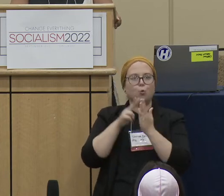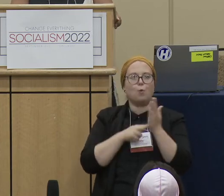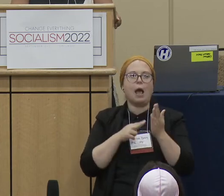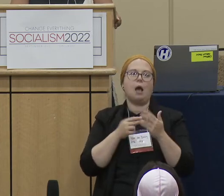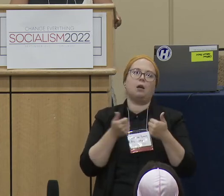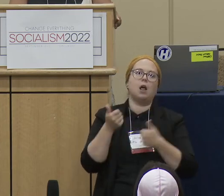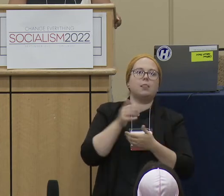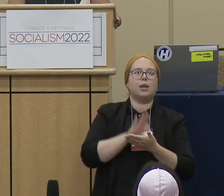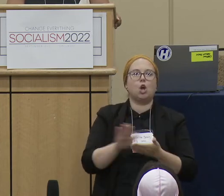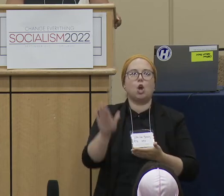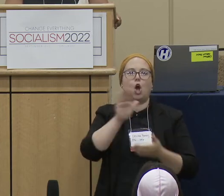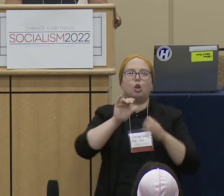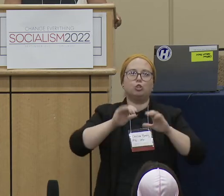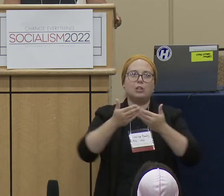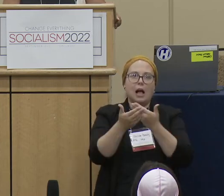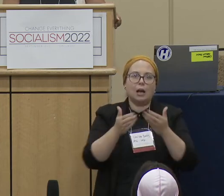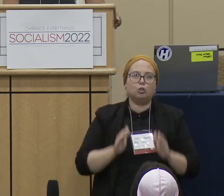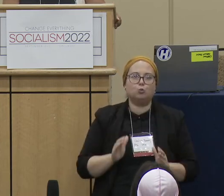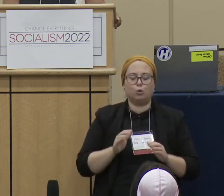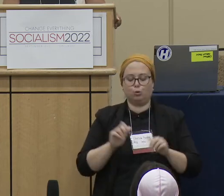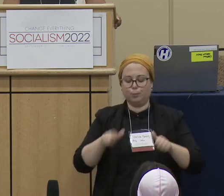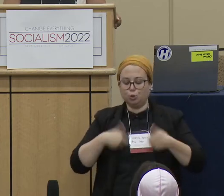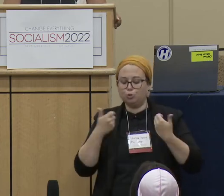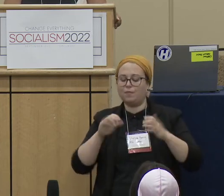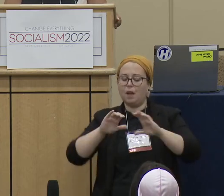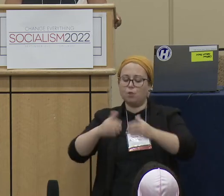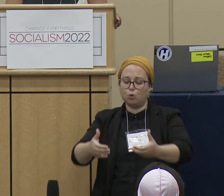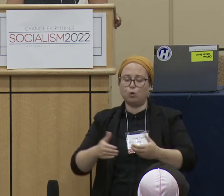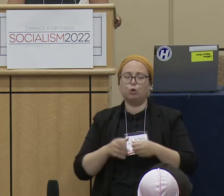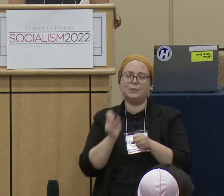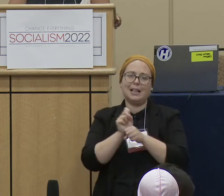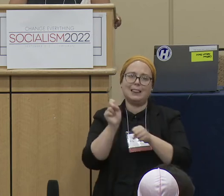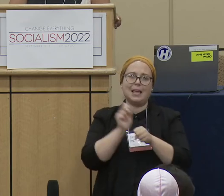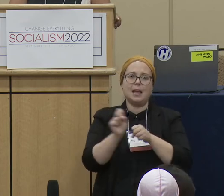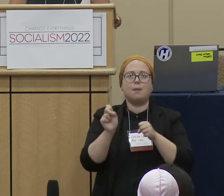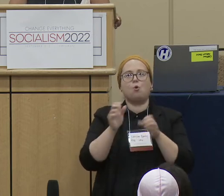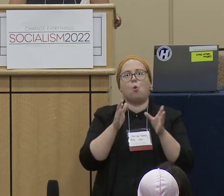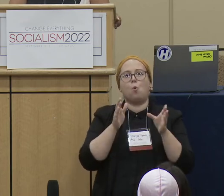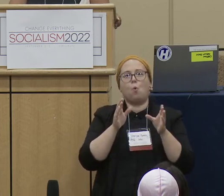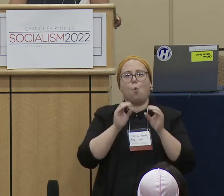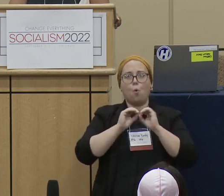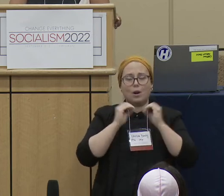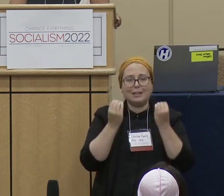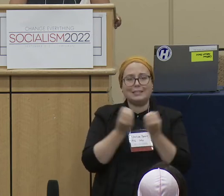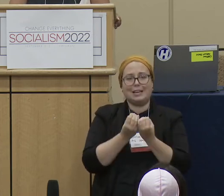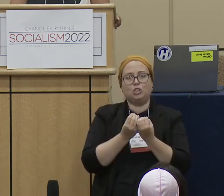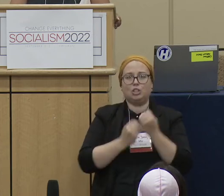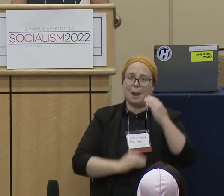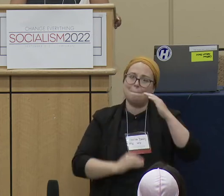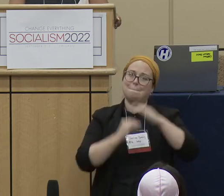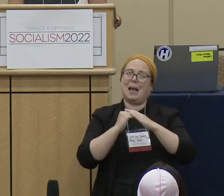college classrooms, domestic and state violence survivor